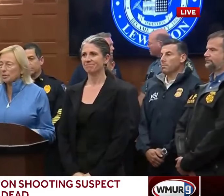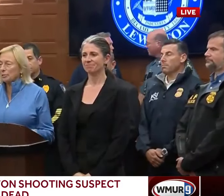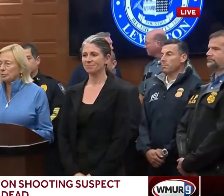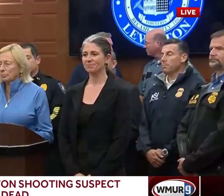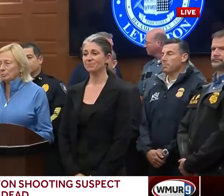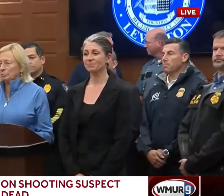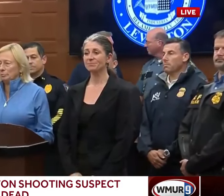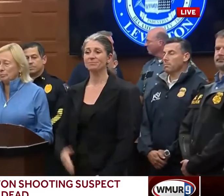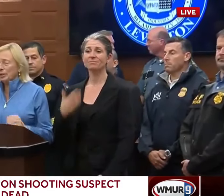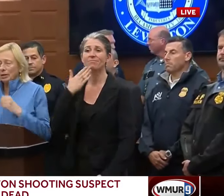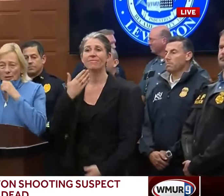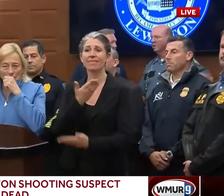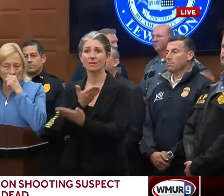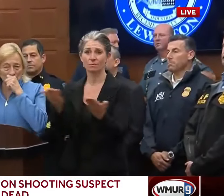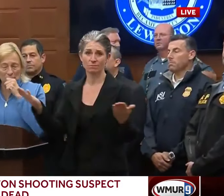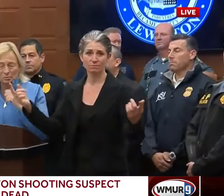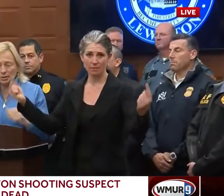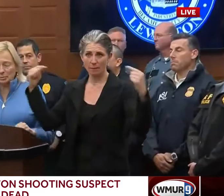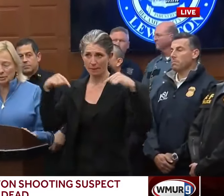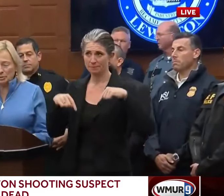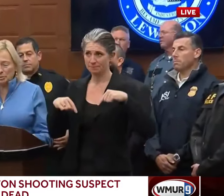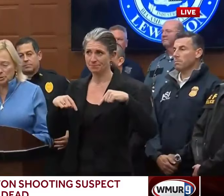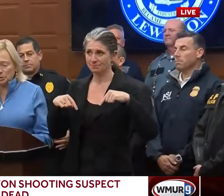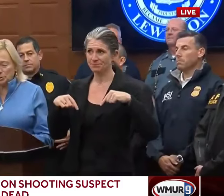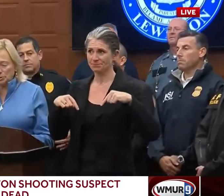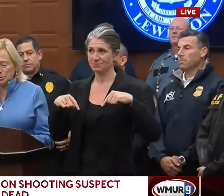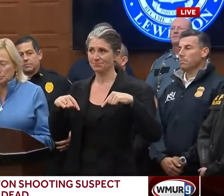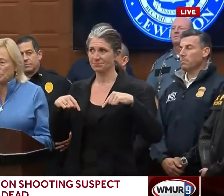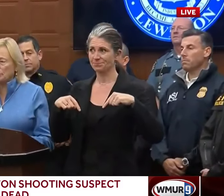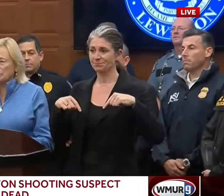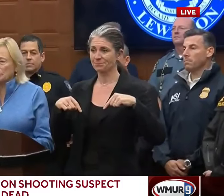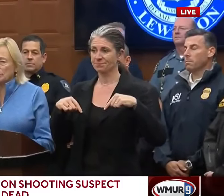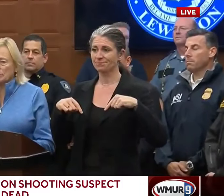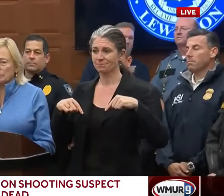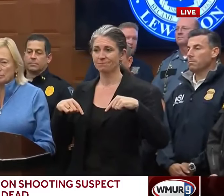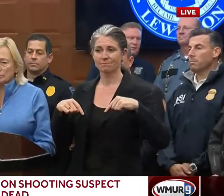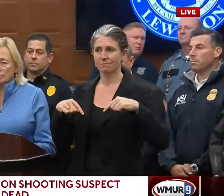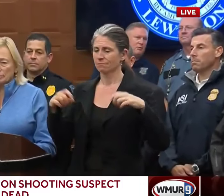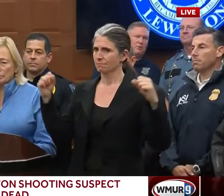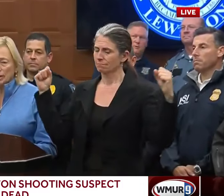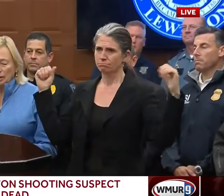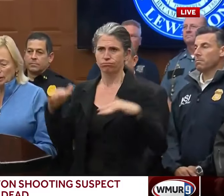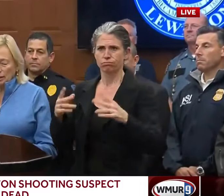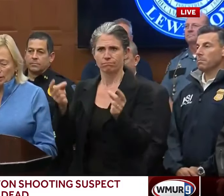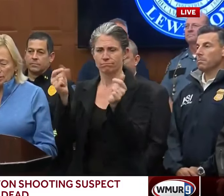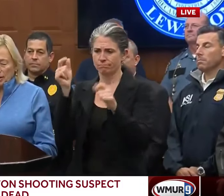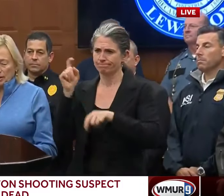LET’S LISTEN IN. THANK YOU VERY MUCH FOR COMING. EXCUSE ME.